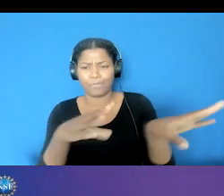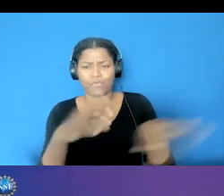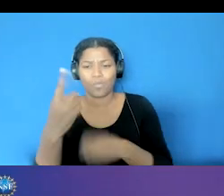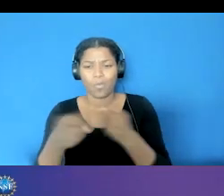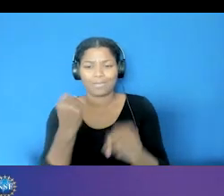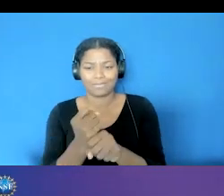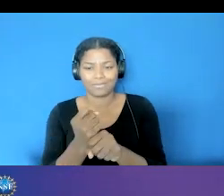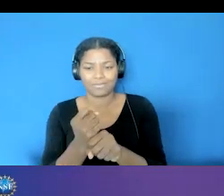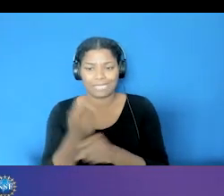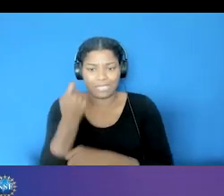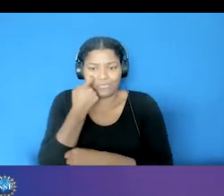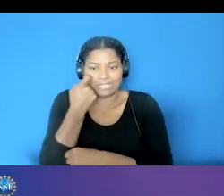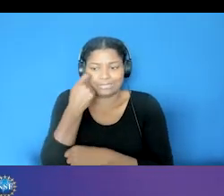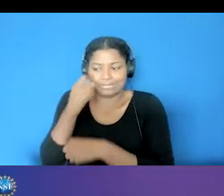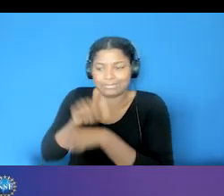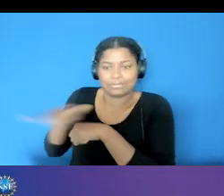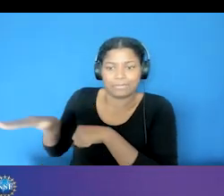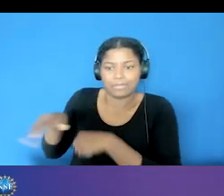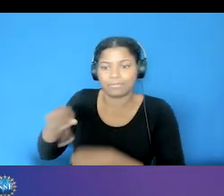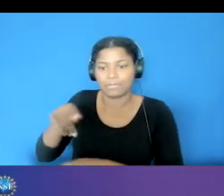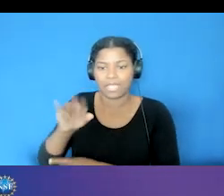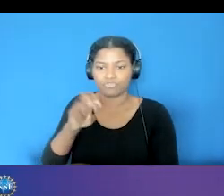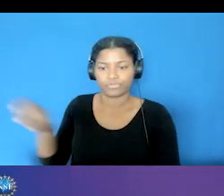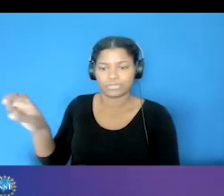And they just submitted the PI transfer to us.